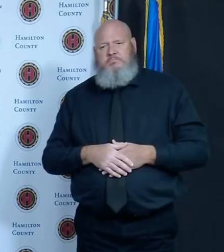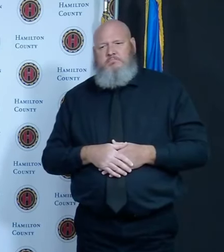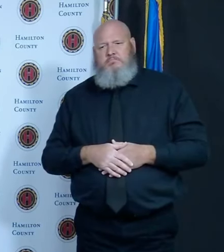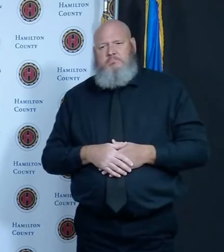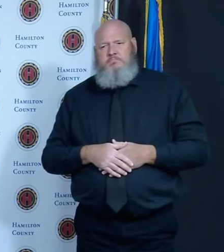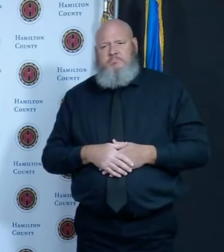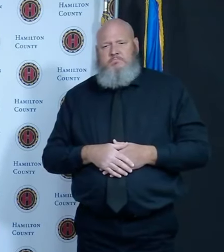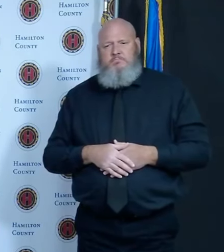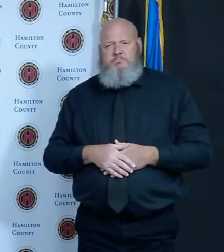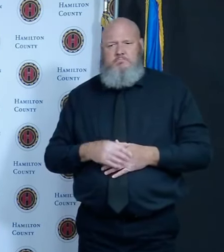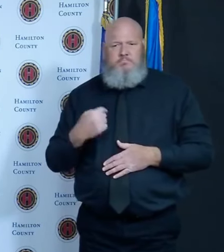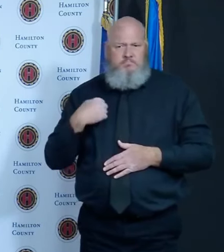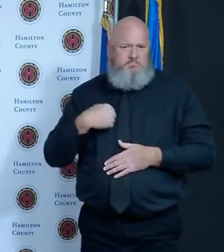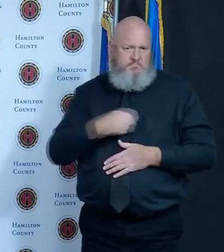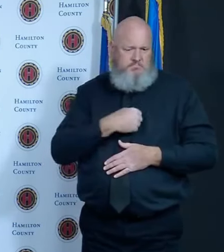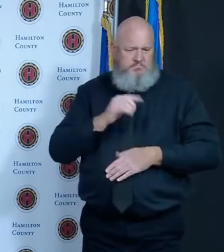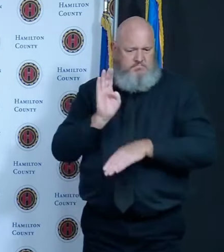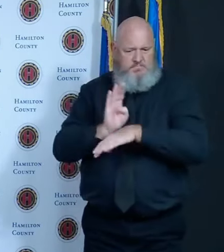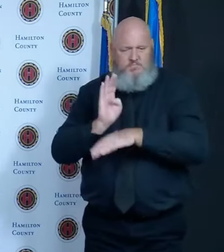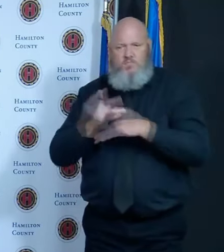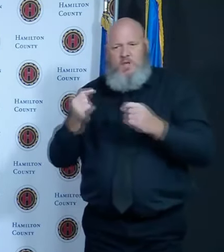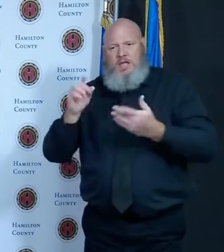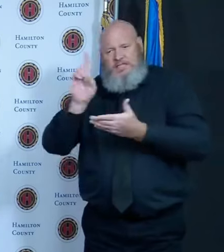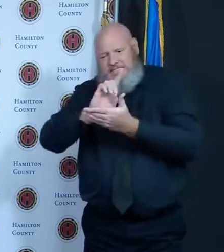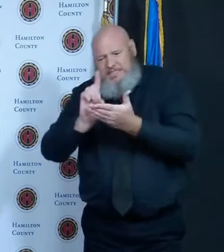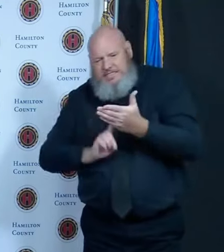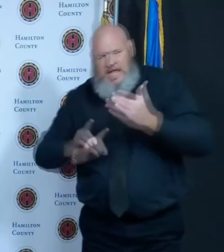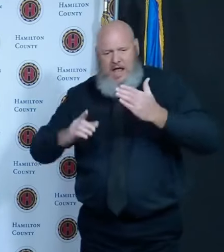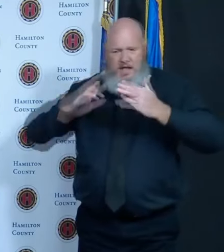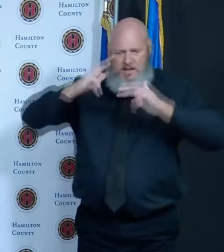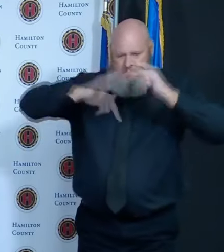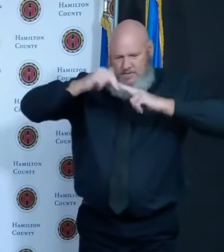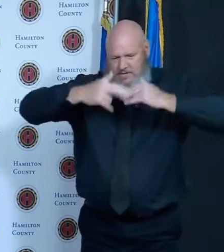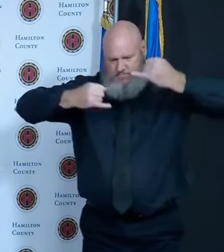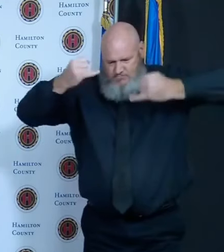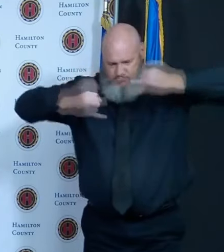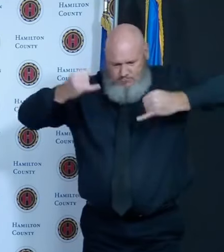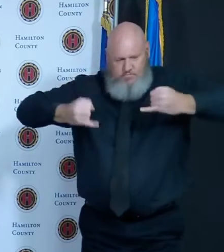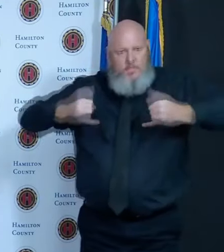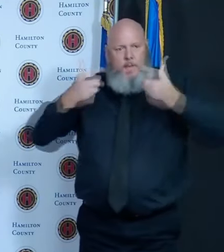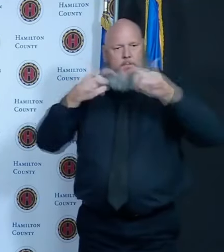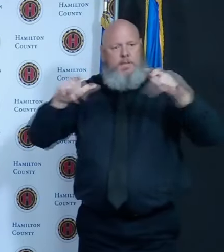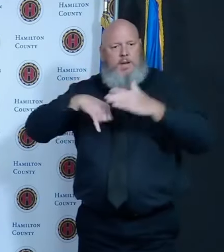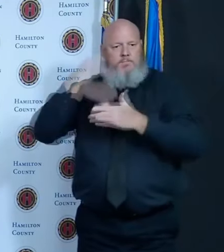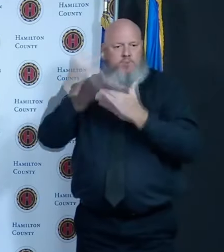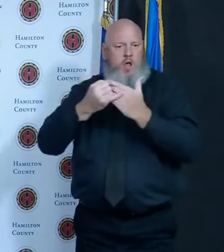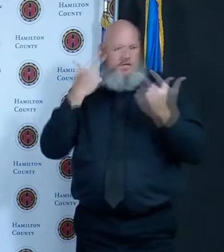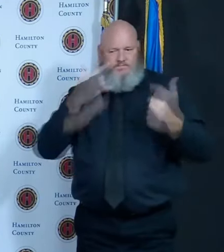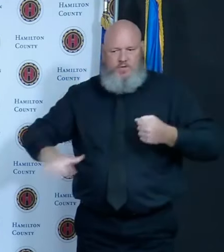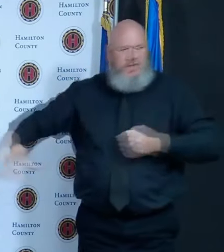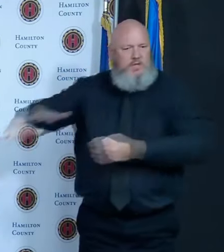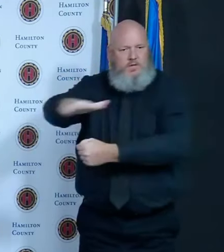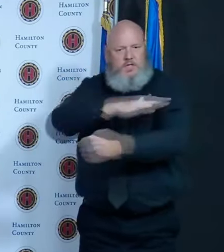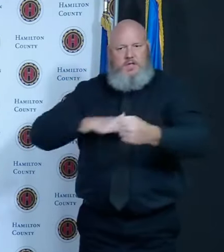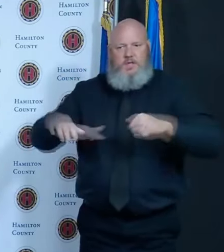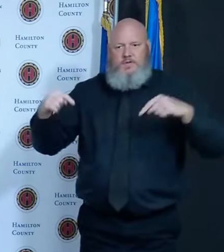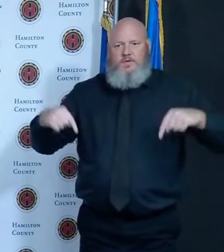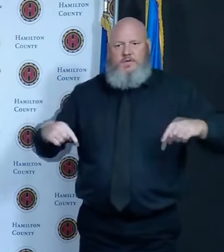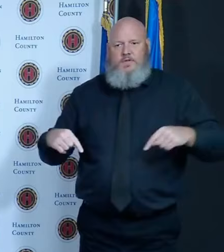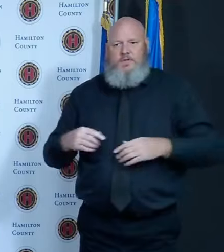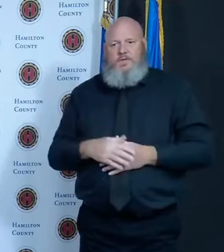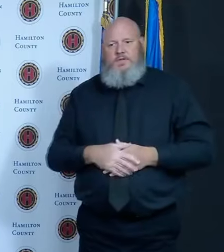describe your experience in applying for the PPP and the EIDL